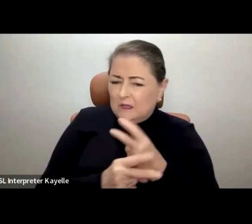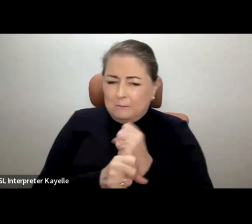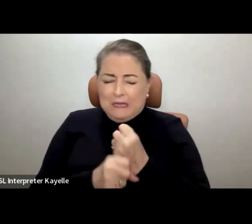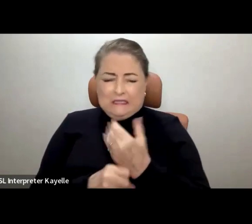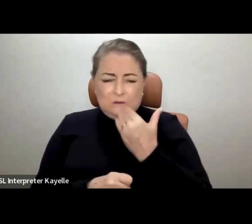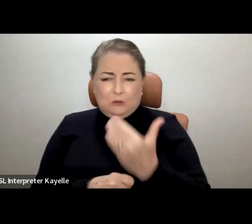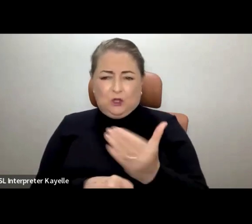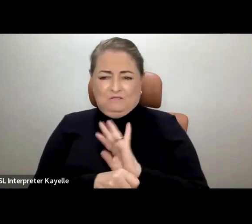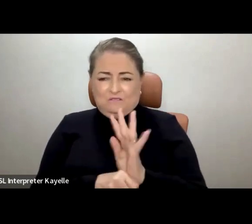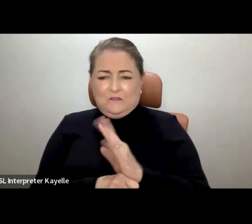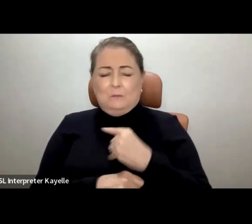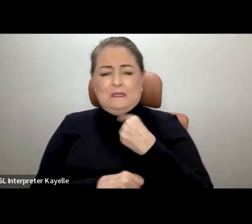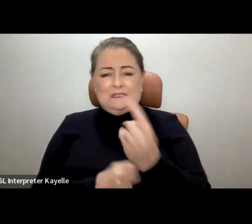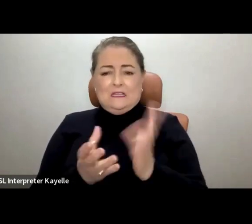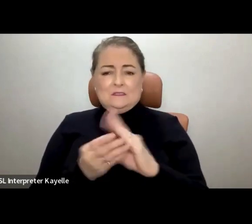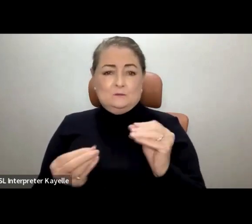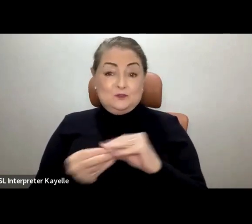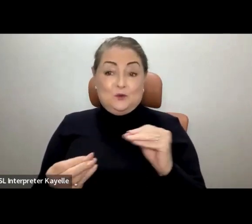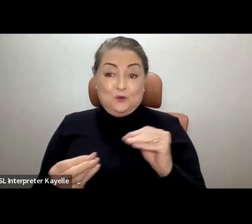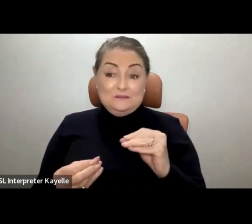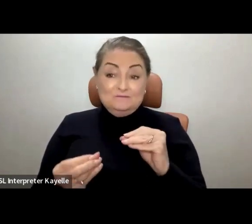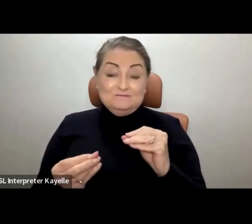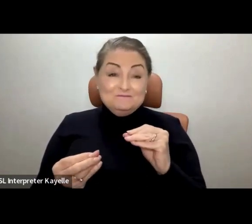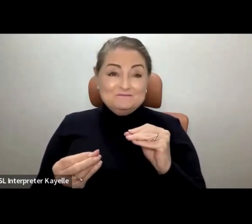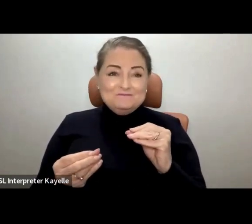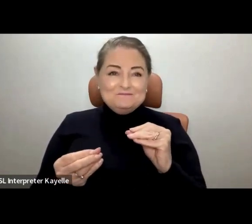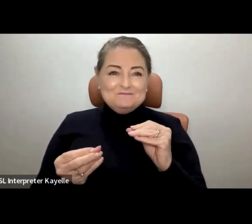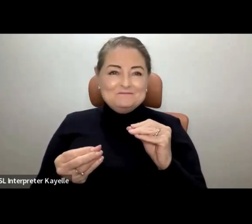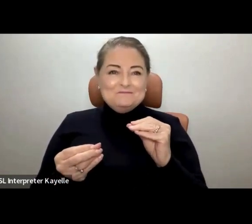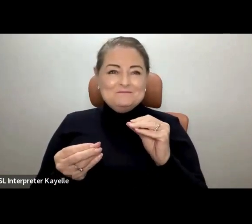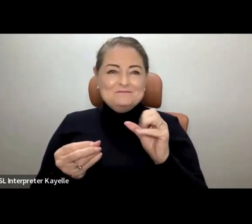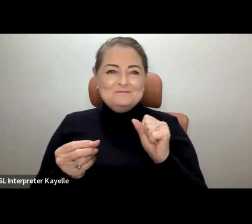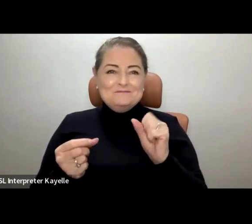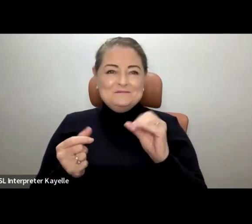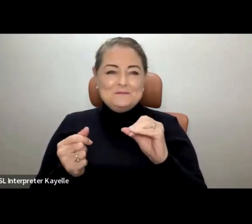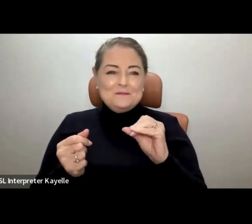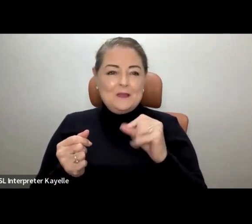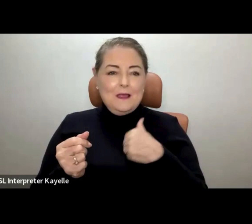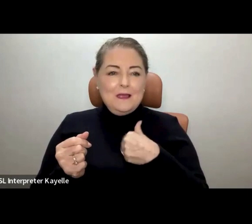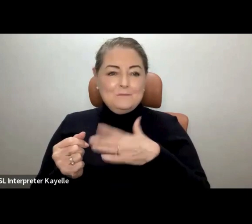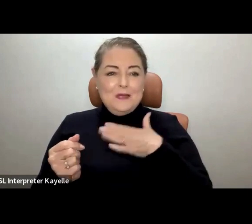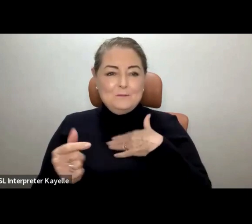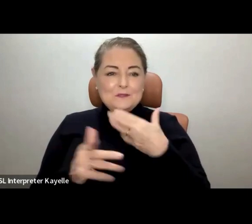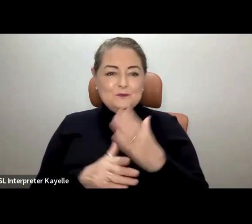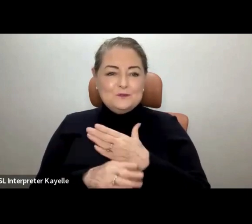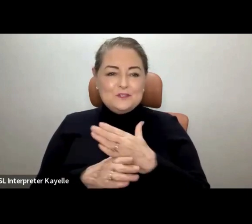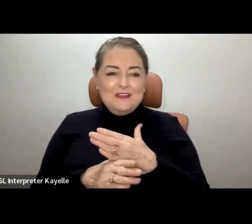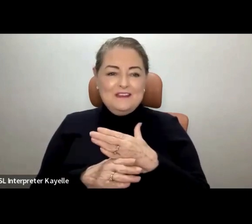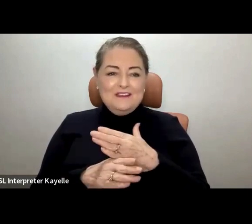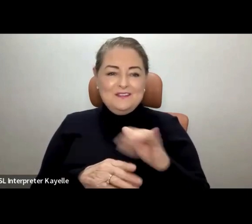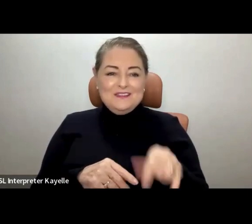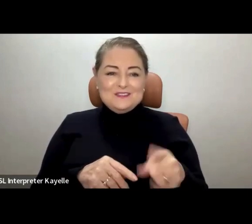here and tell some stories. So I am happy to share that one. I'm